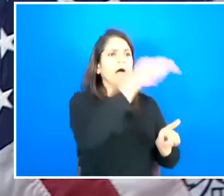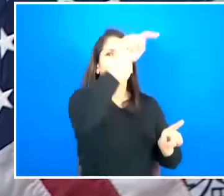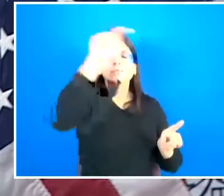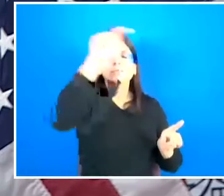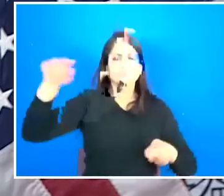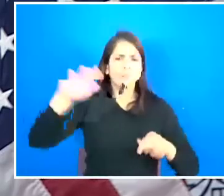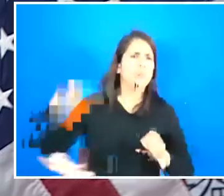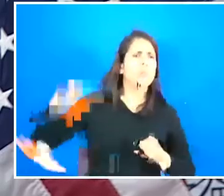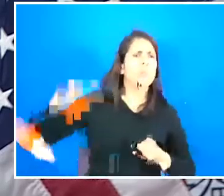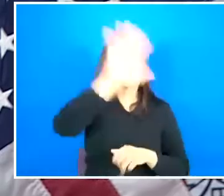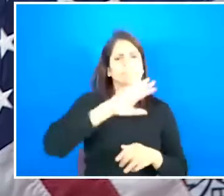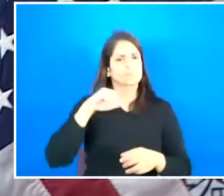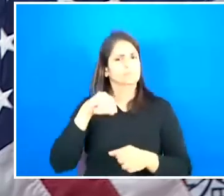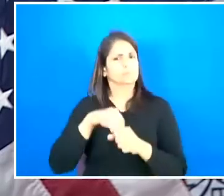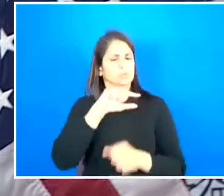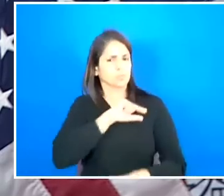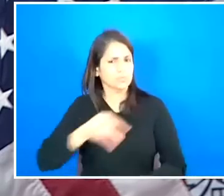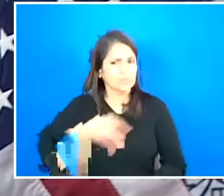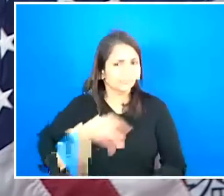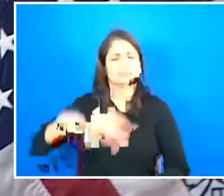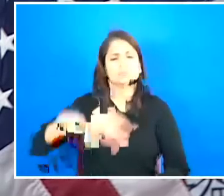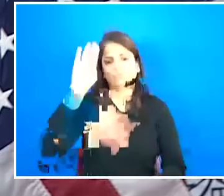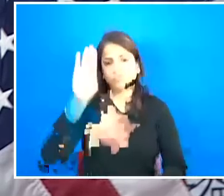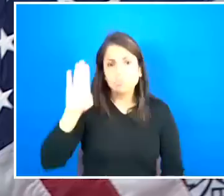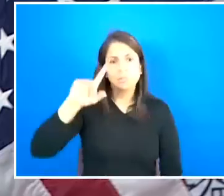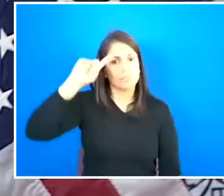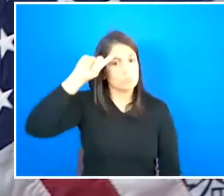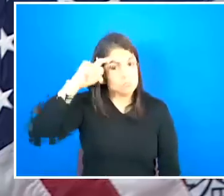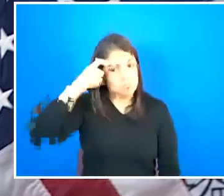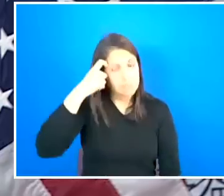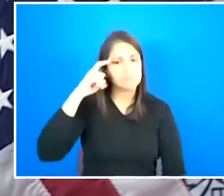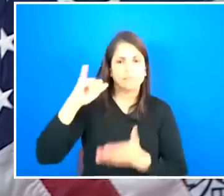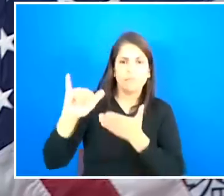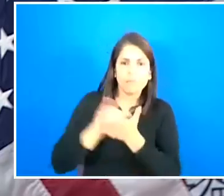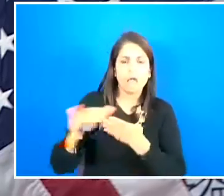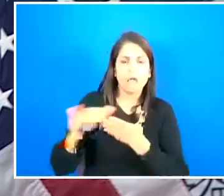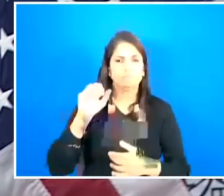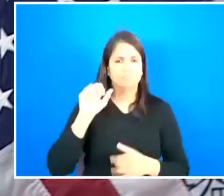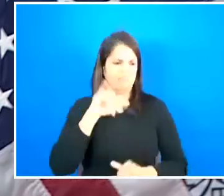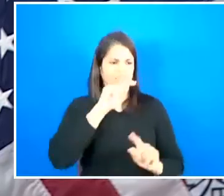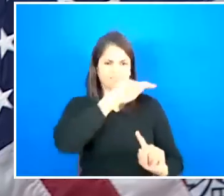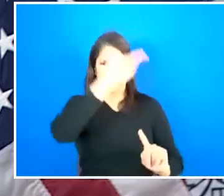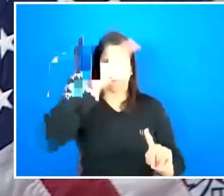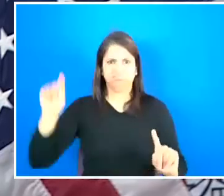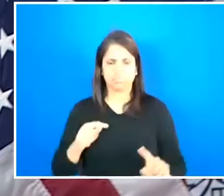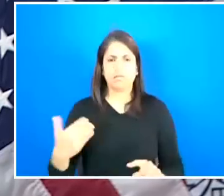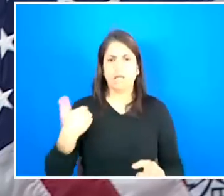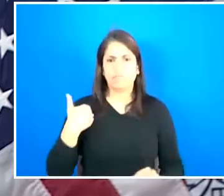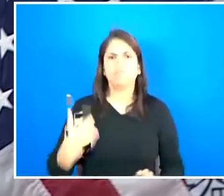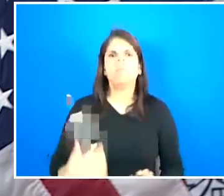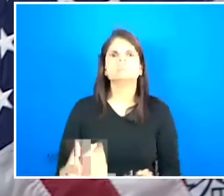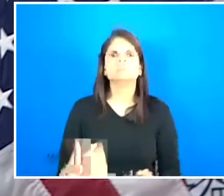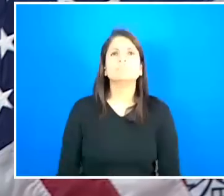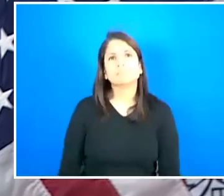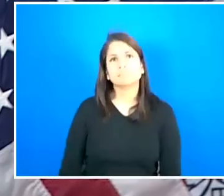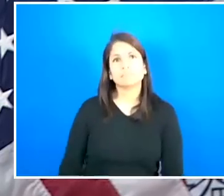AND 5 AND WOOD LAWN ONH TE 4